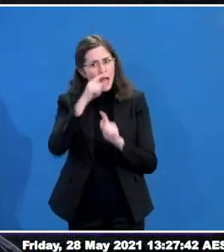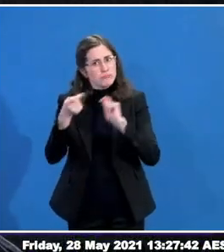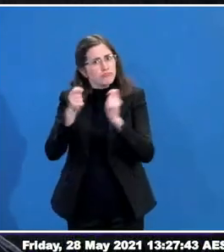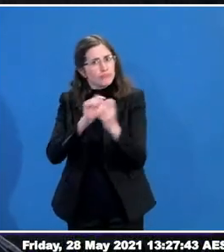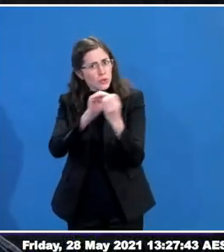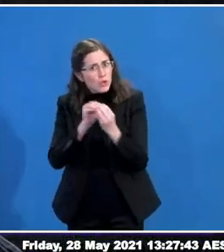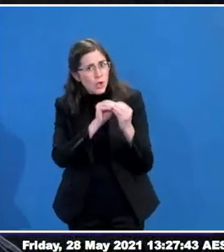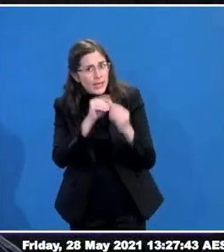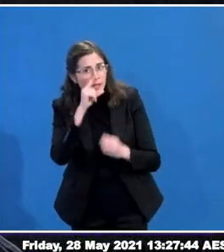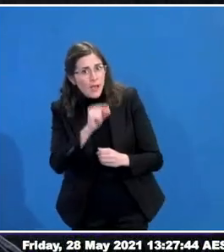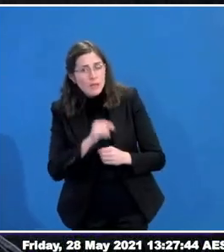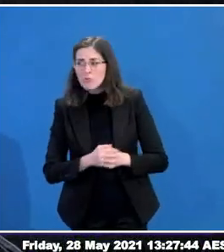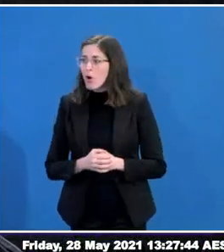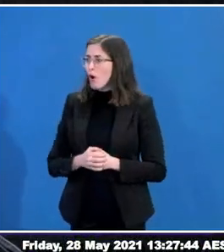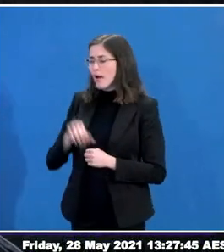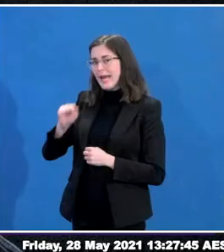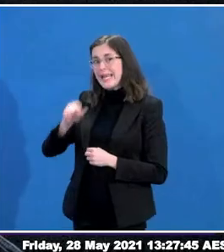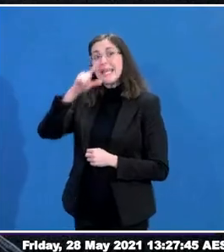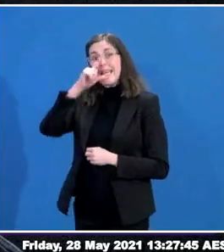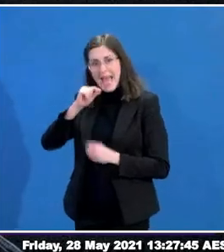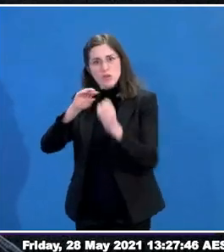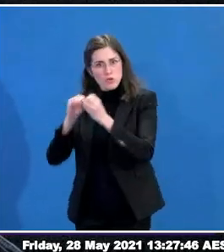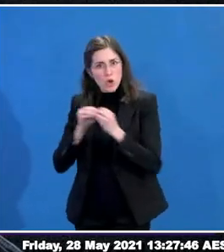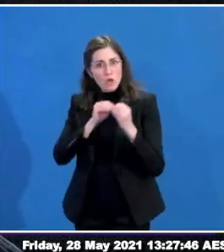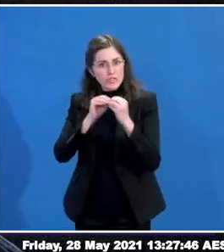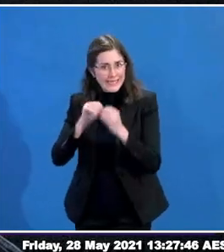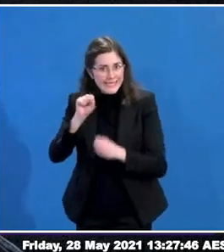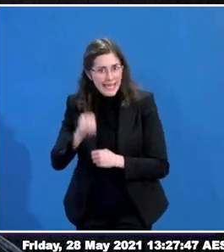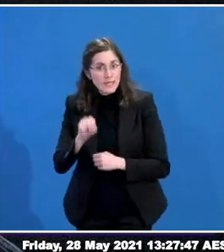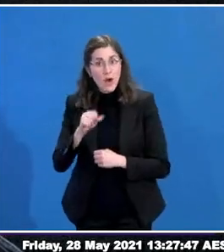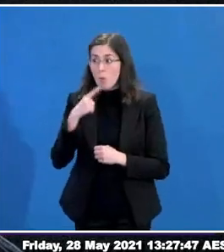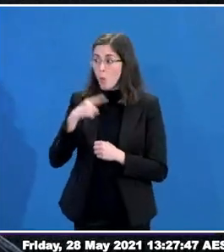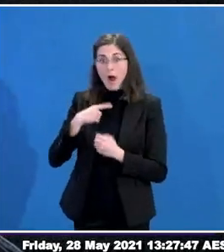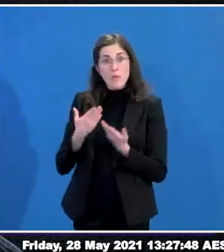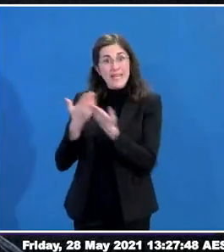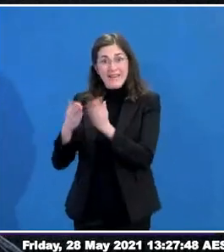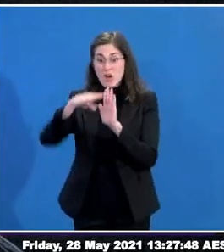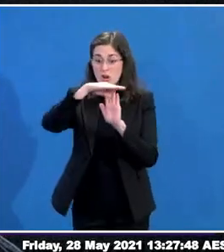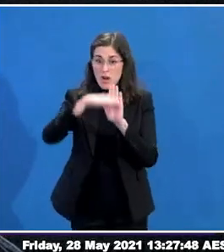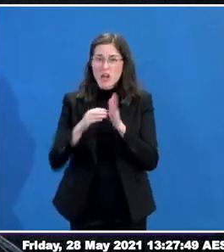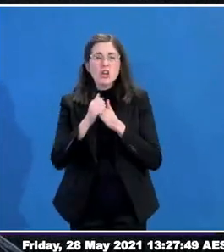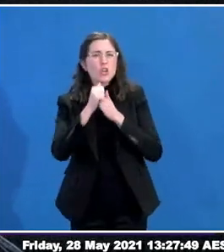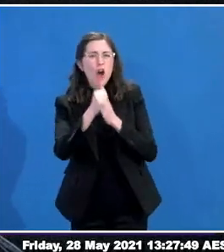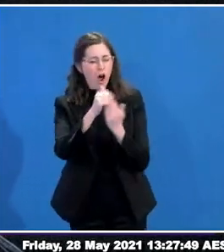MR McNAUGHTON: They were free to negotiate, but the importance of why we wanted to provide this guidance was because it was quite a new part of the